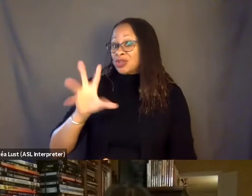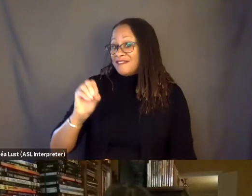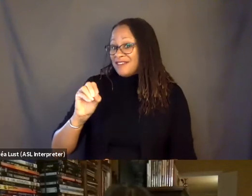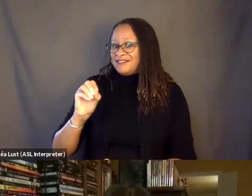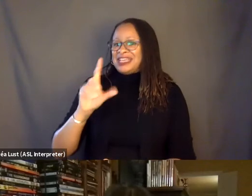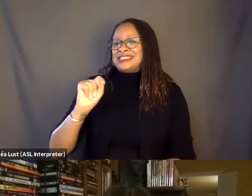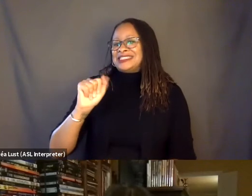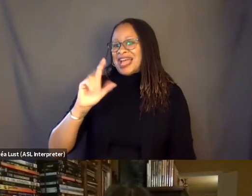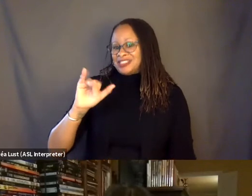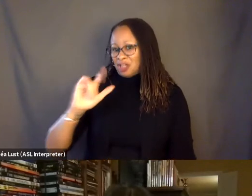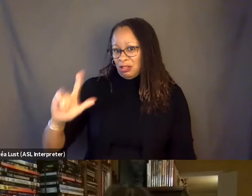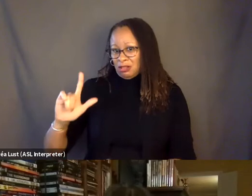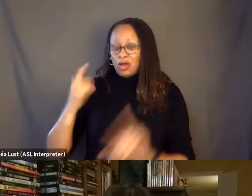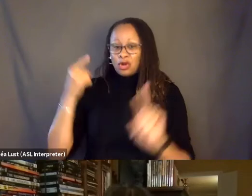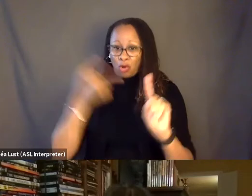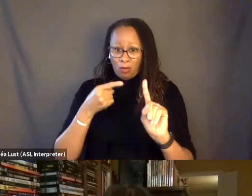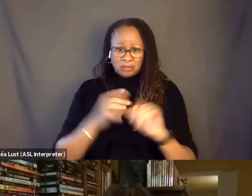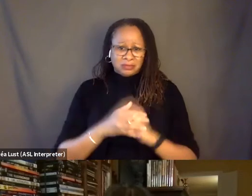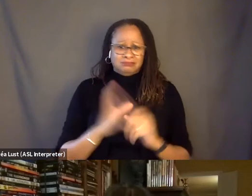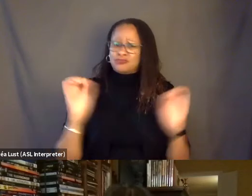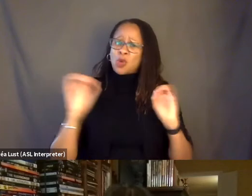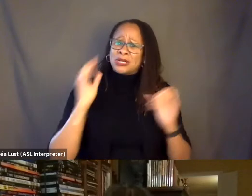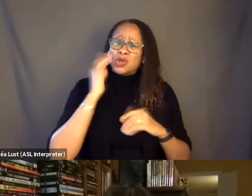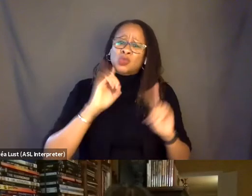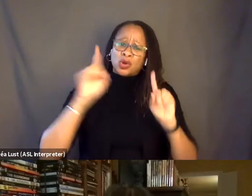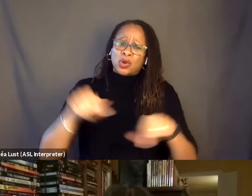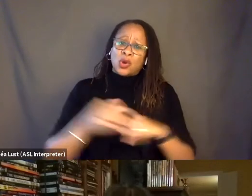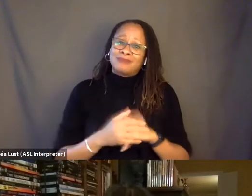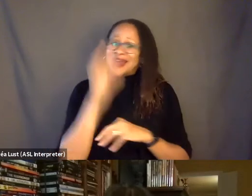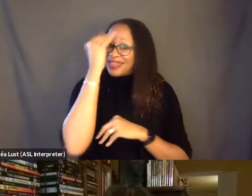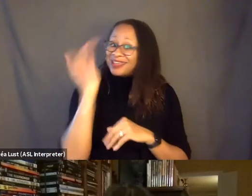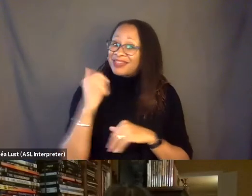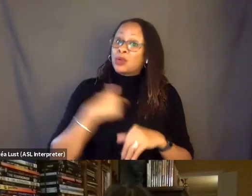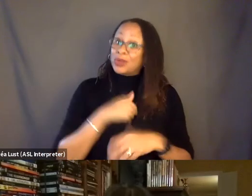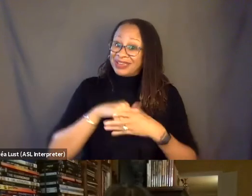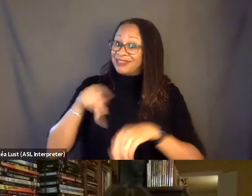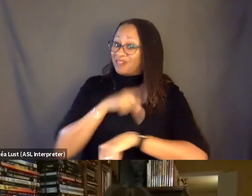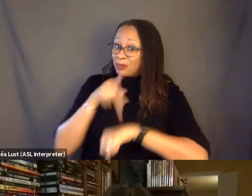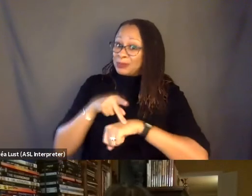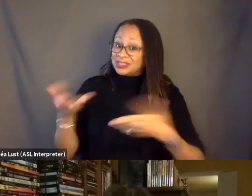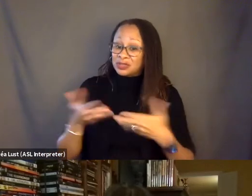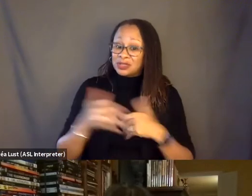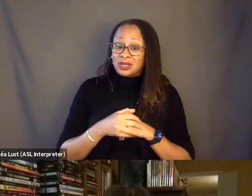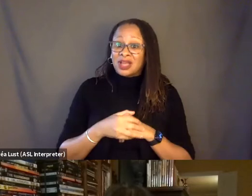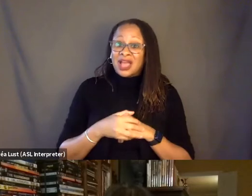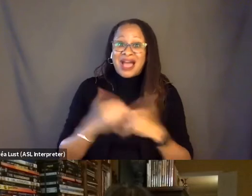Nobody knows where this is gonna go. But I think like we, in the Philippines, I have skin in the game, you know,